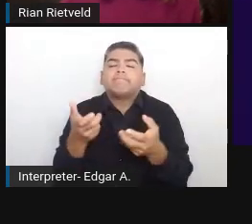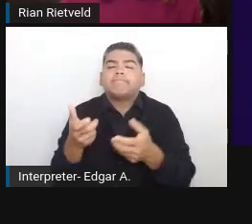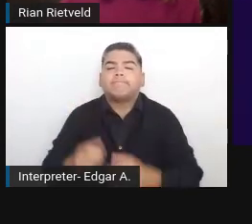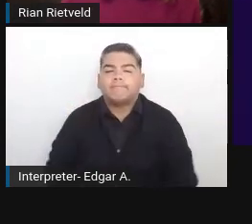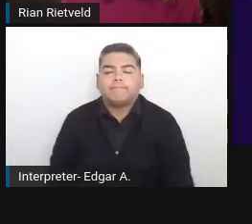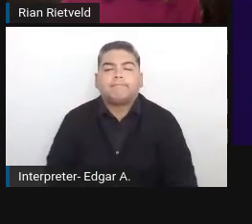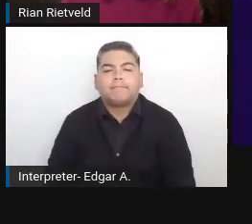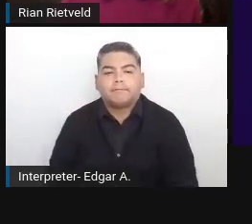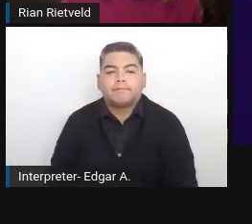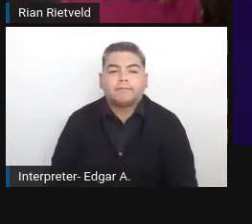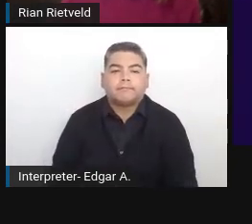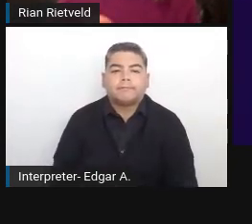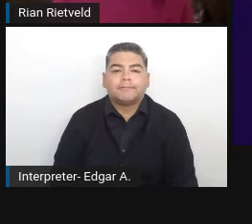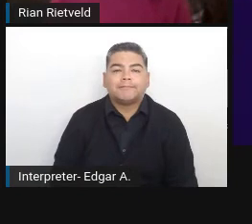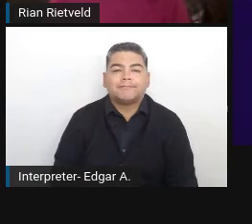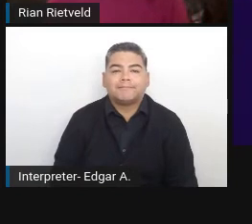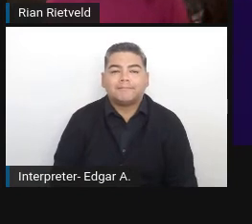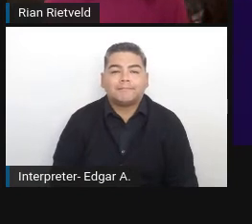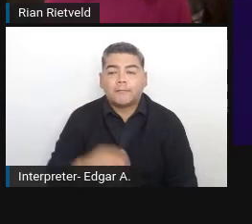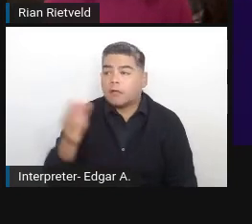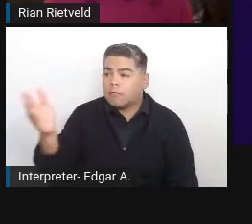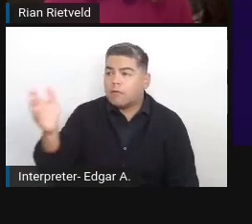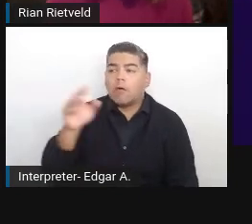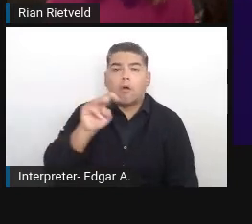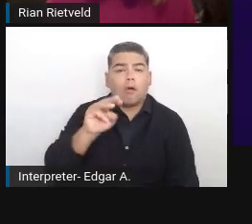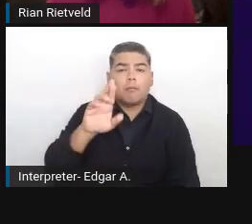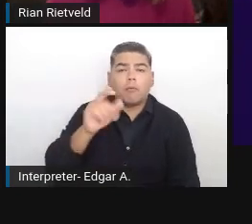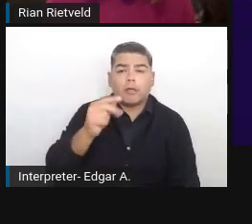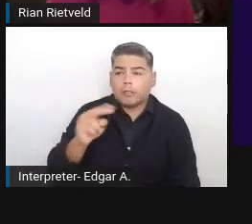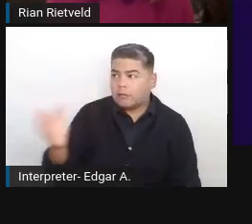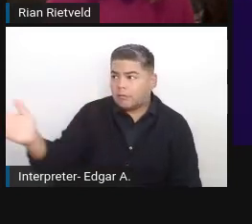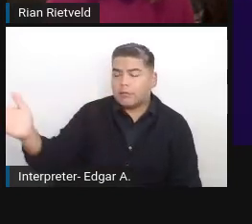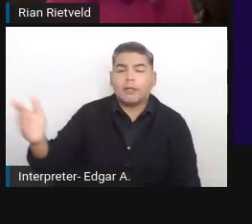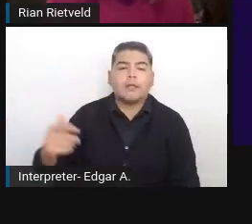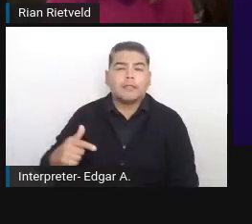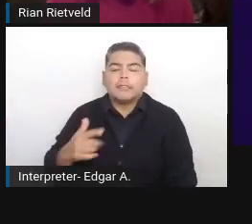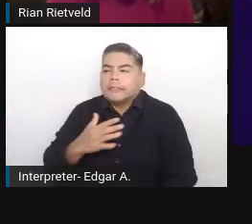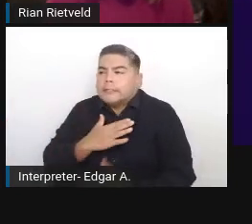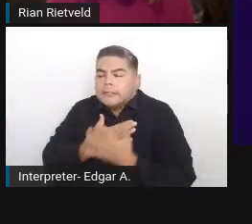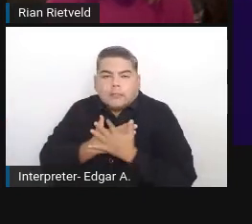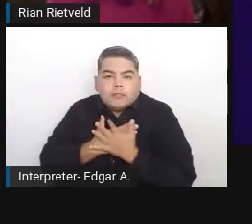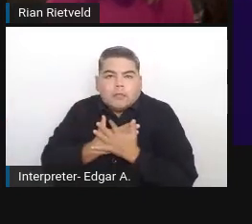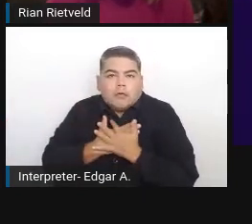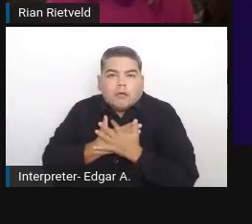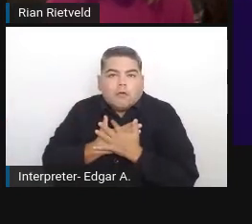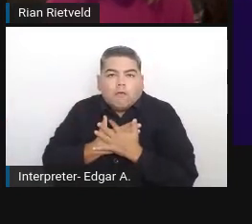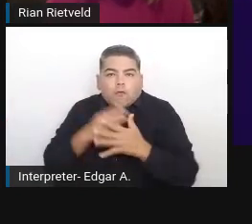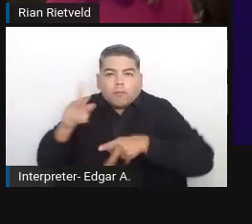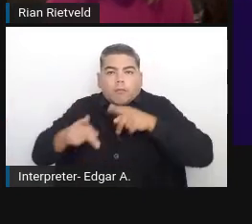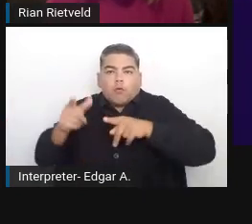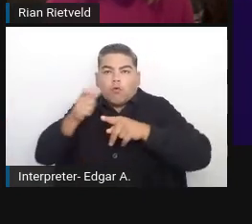The main takeaway here is have empathy for your users, and that means all of your users.